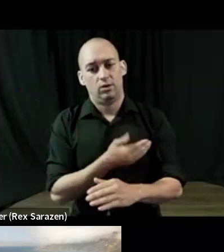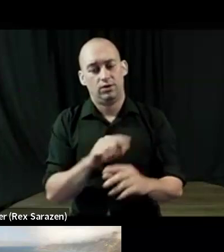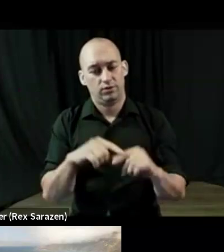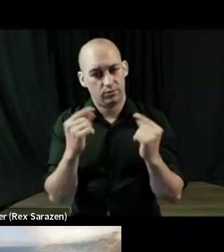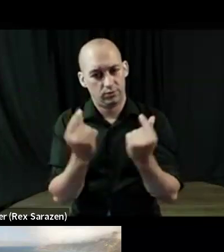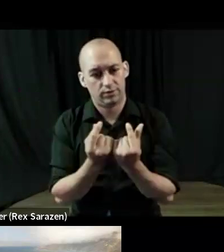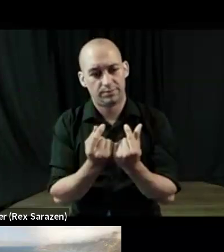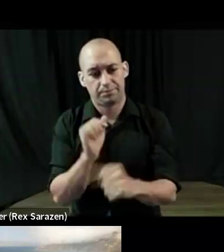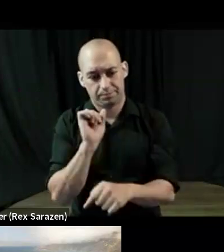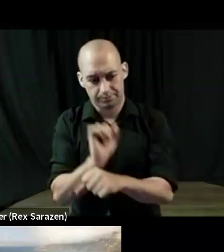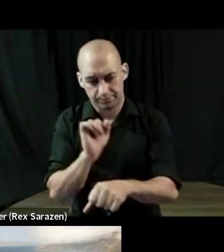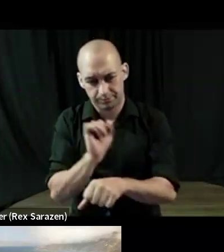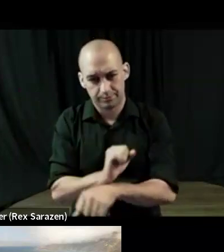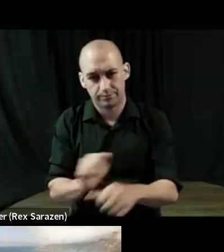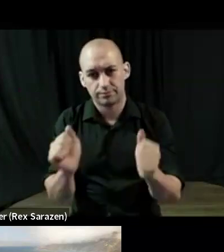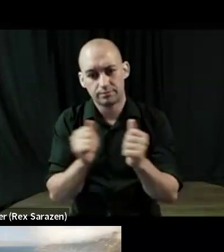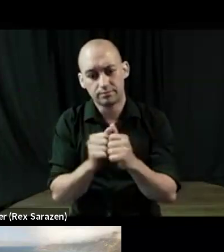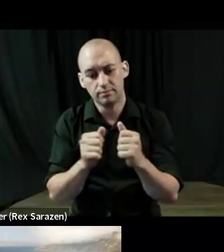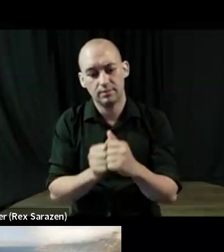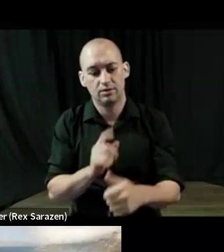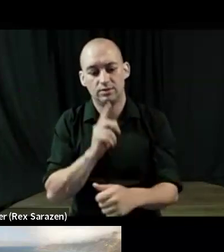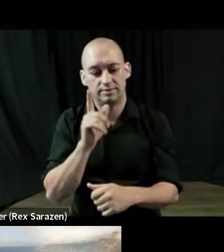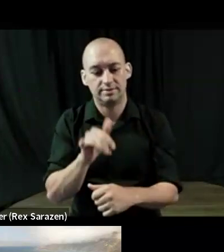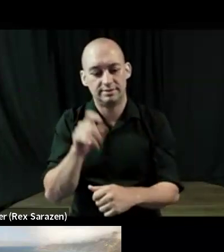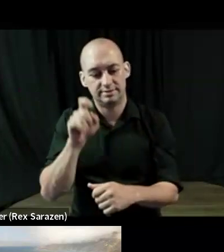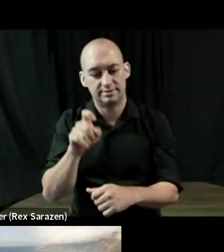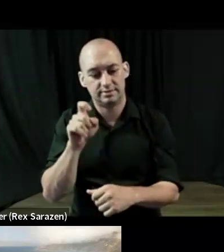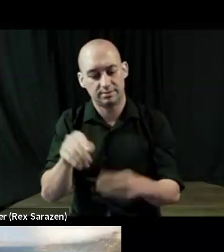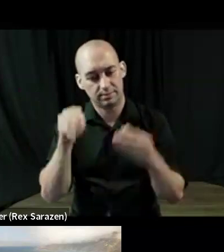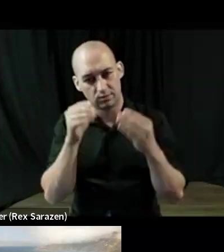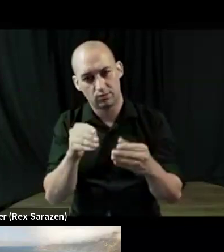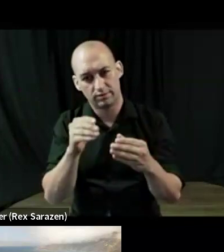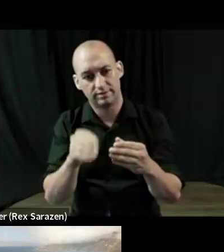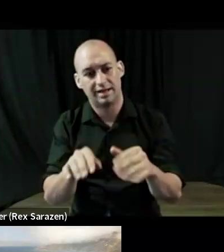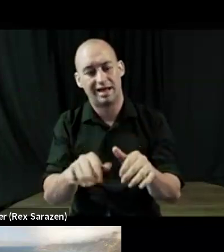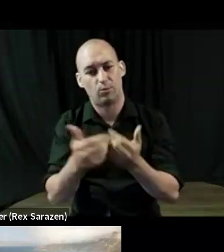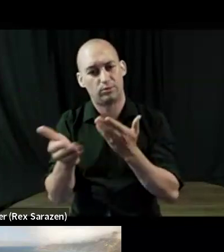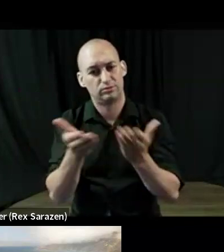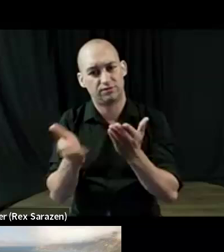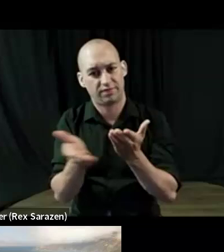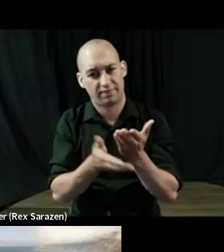work with. And we really need to be able to look at, how do we serve them? And at the same time,